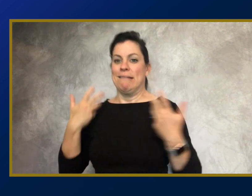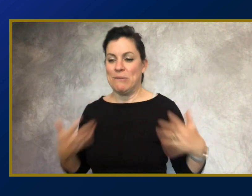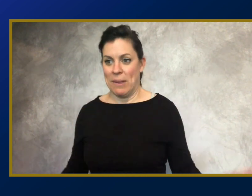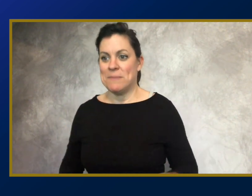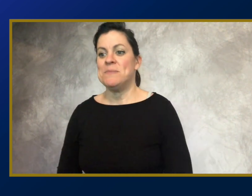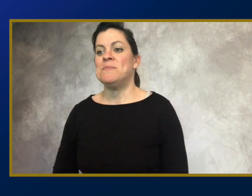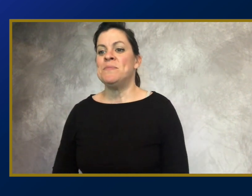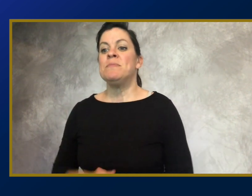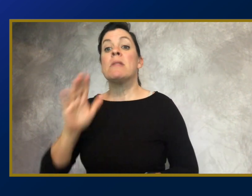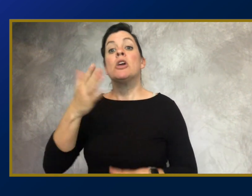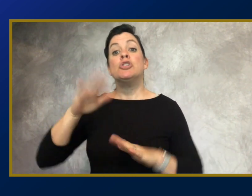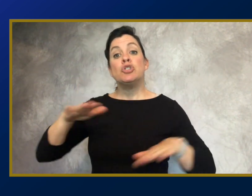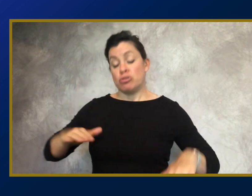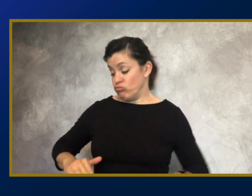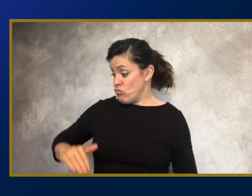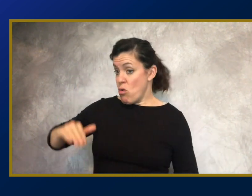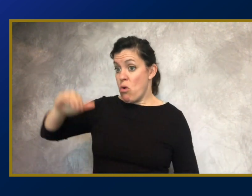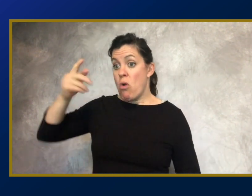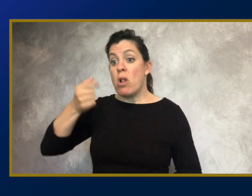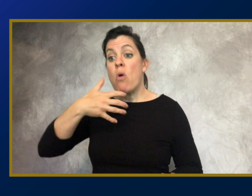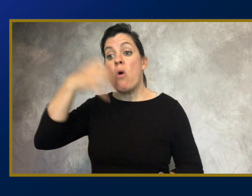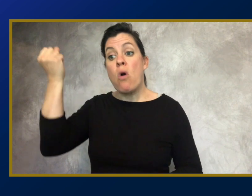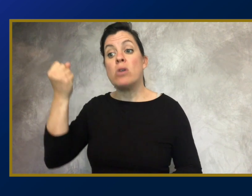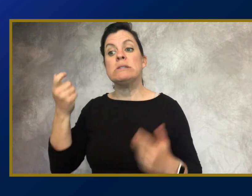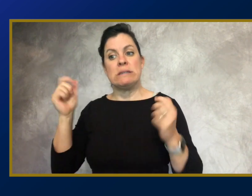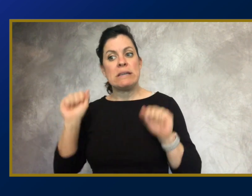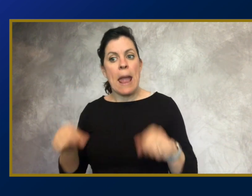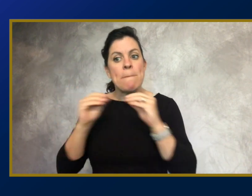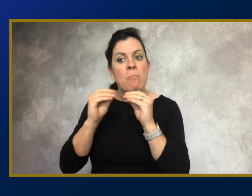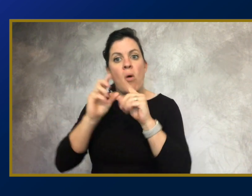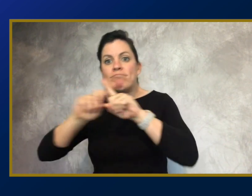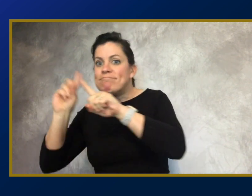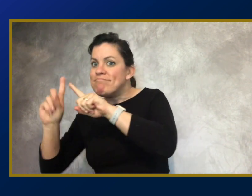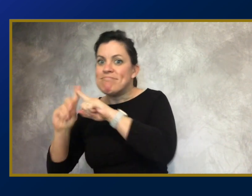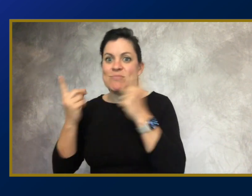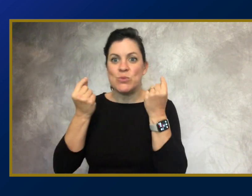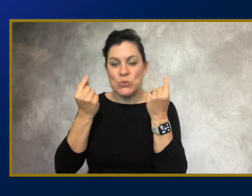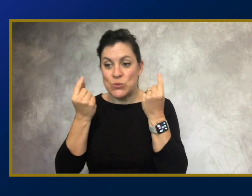As children get to be a little older, preschool level things become a lot easier to work with